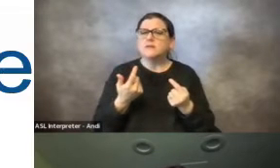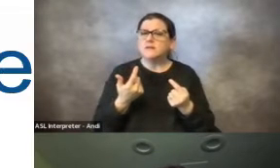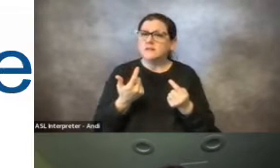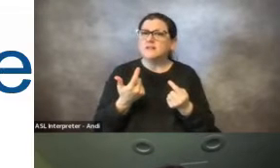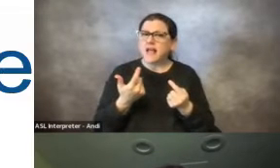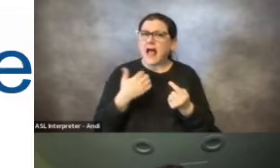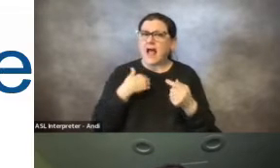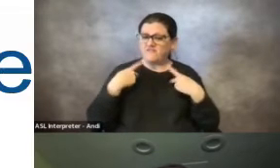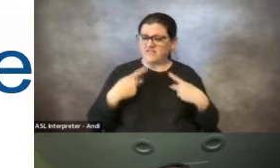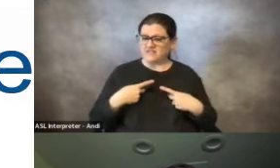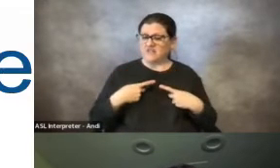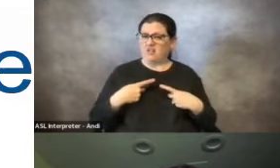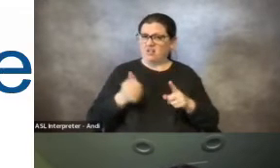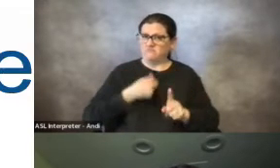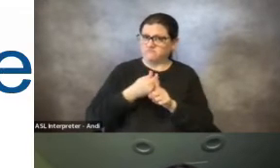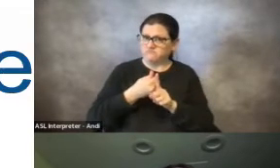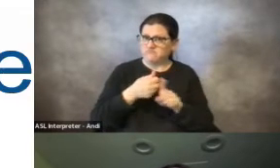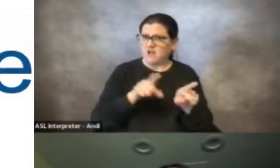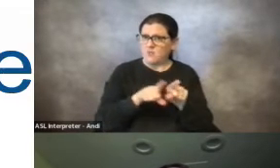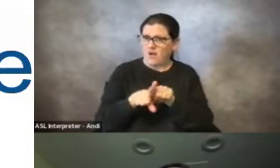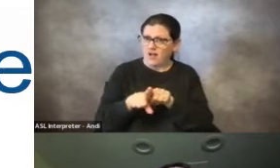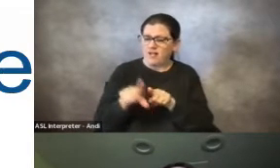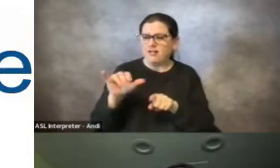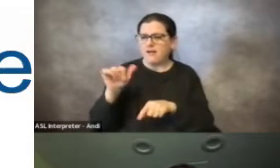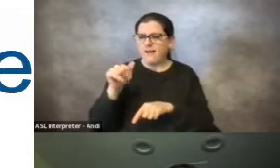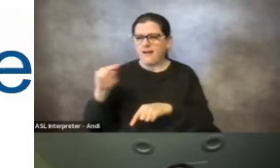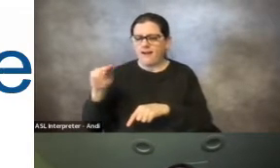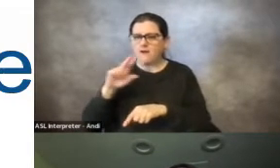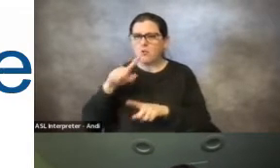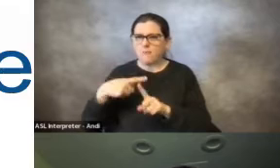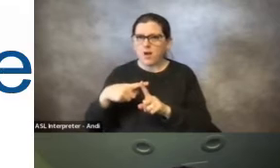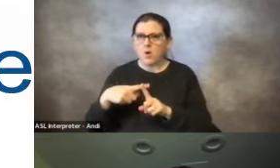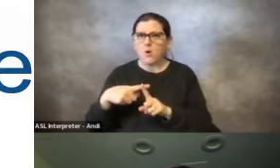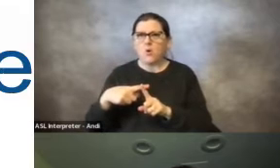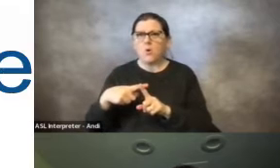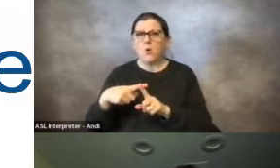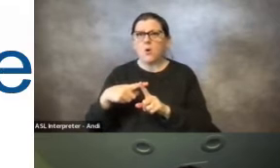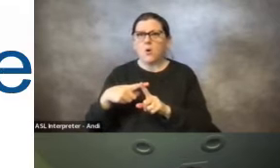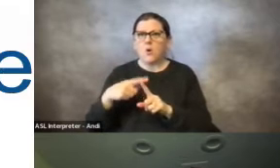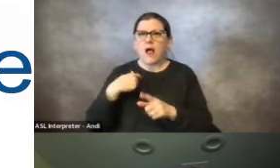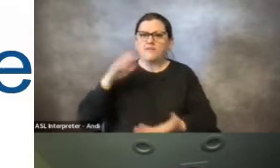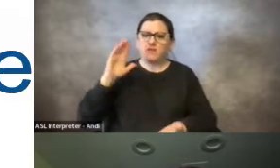there's physical consequences to that as well, you know, and as an talked about, you know, we have lower rates of